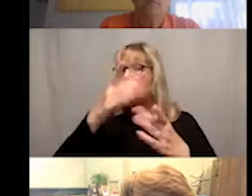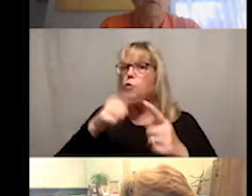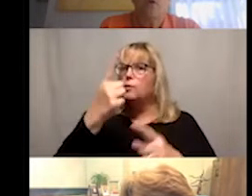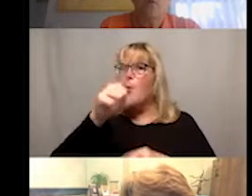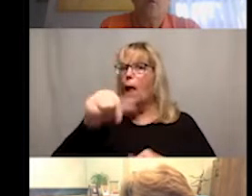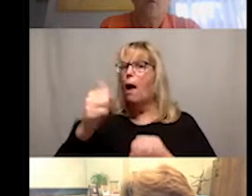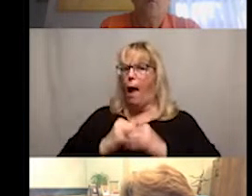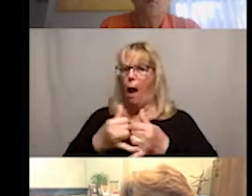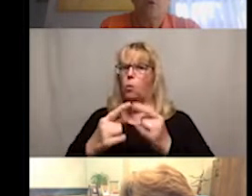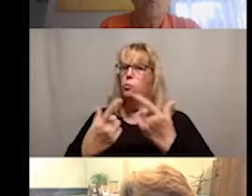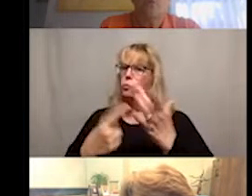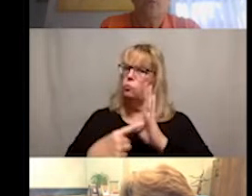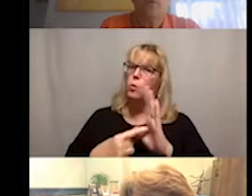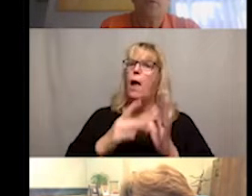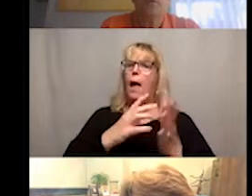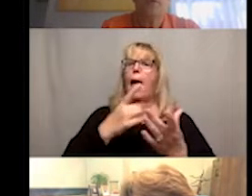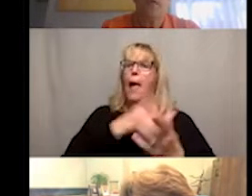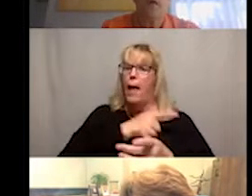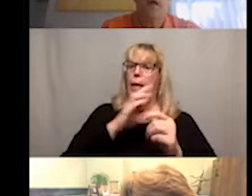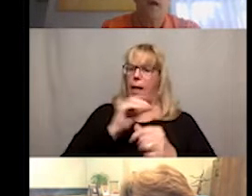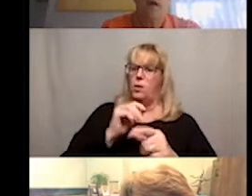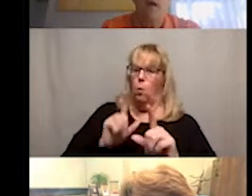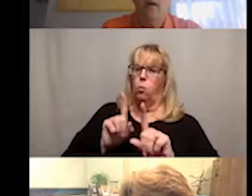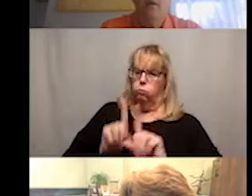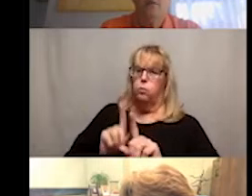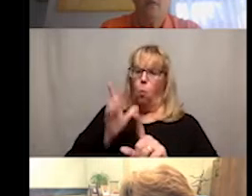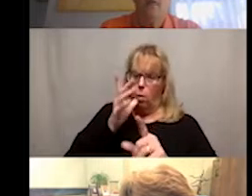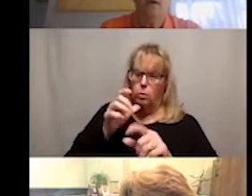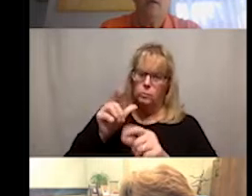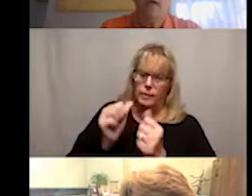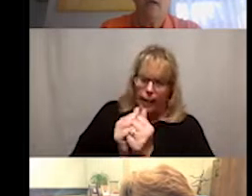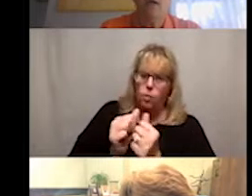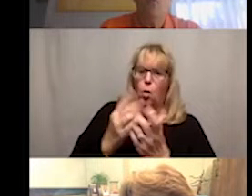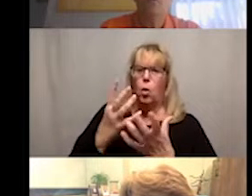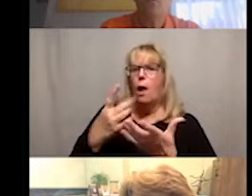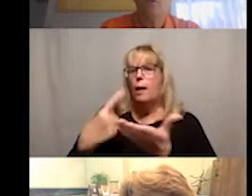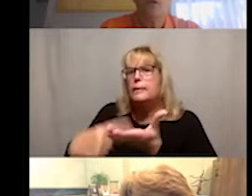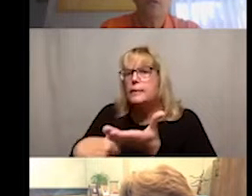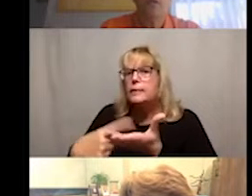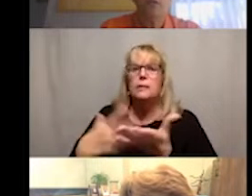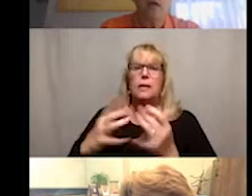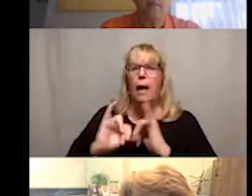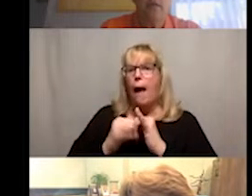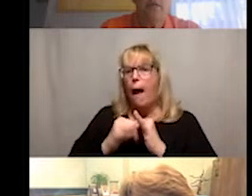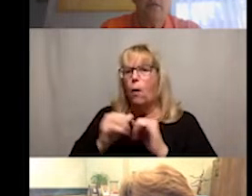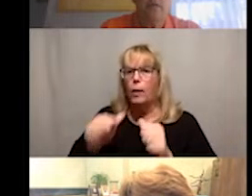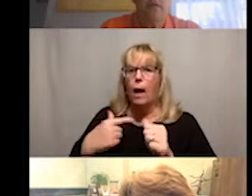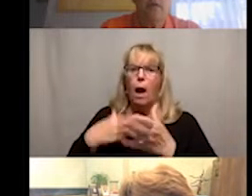the career coach works with the students talking about how would you request an accommodation